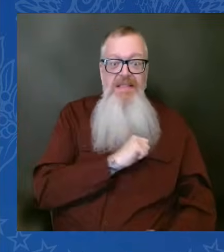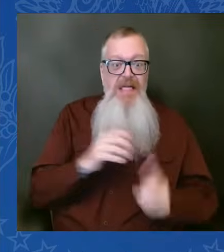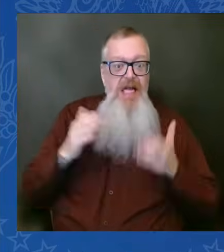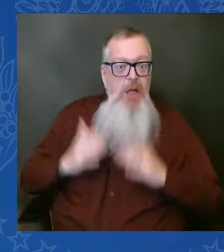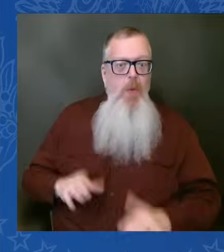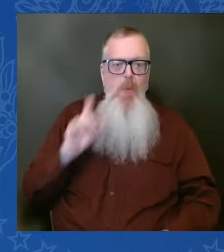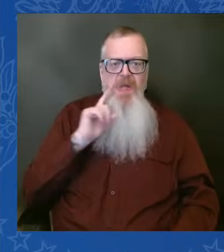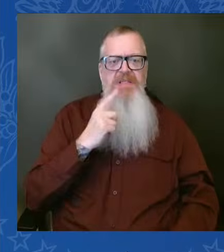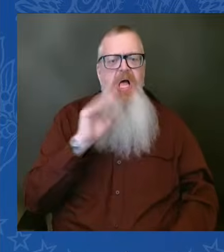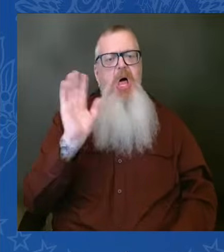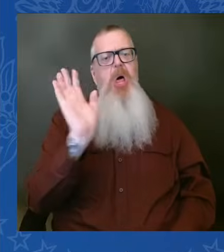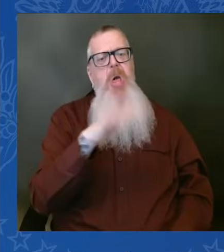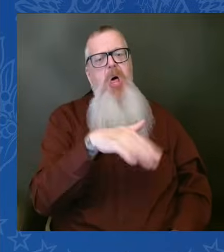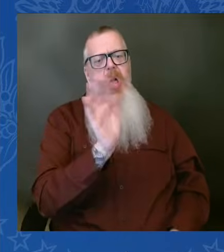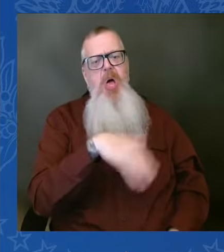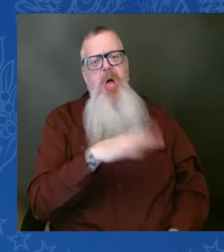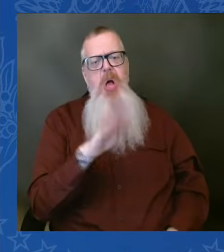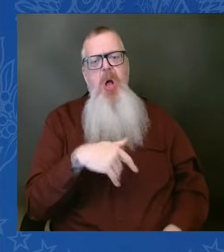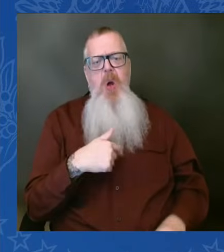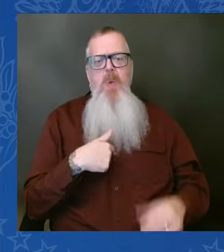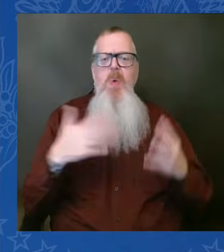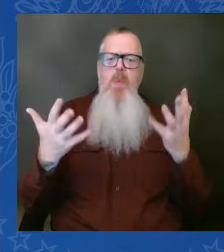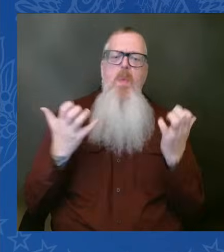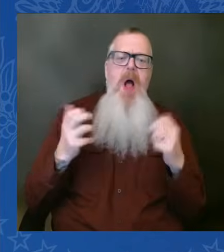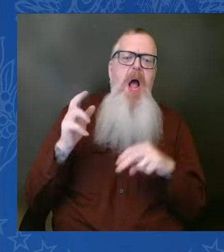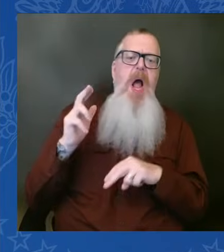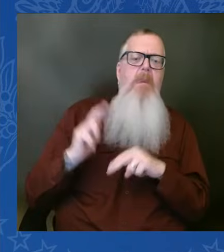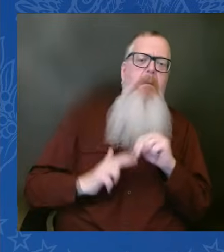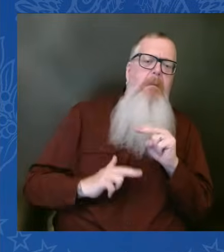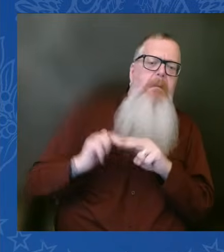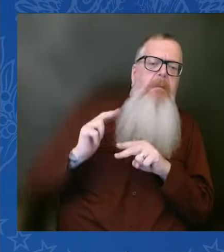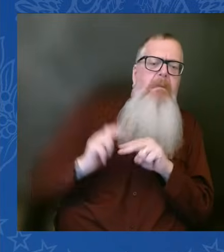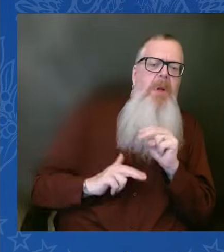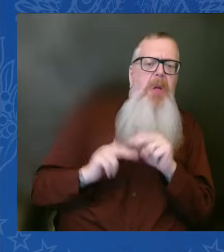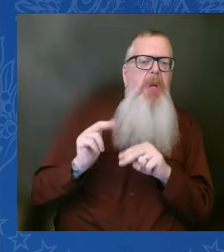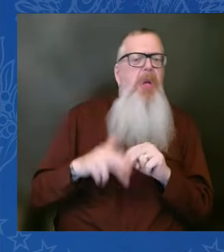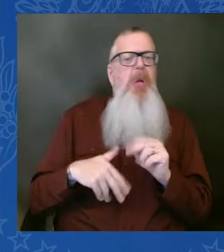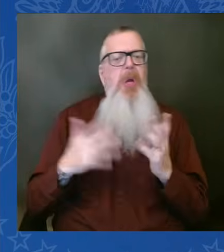to build the facilities that are on this Economic opportunity and innovation